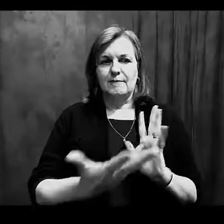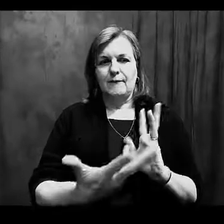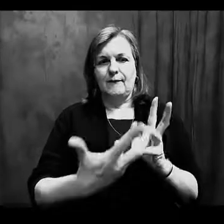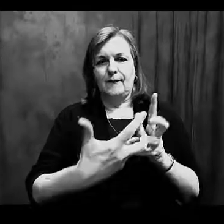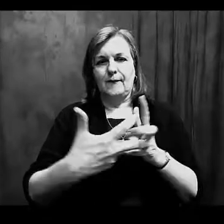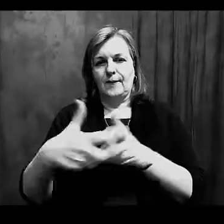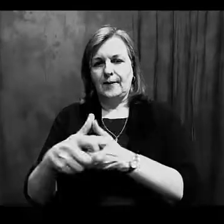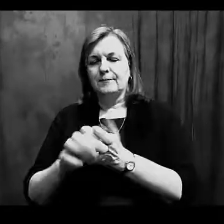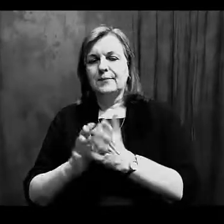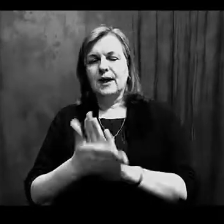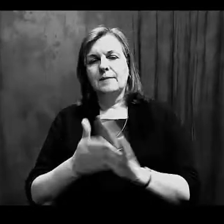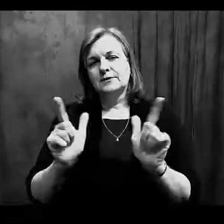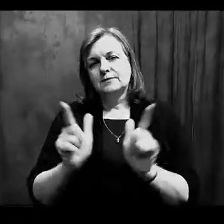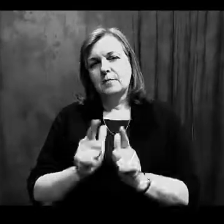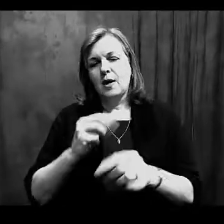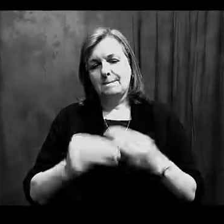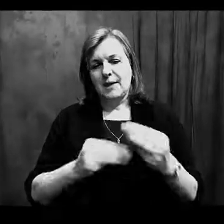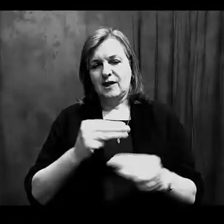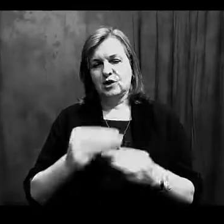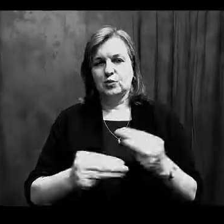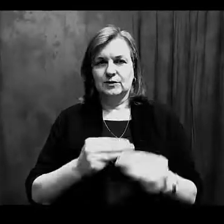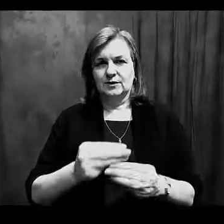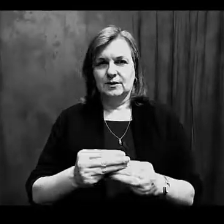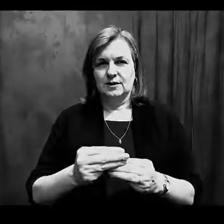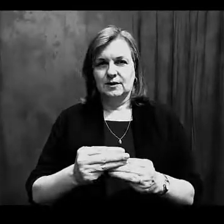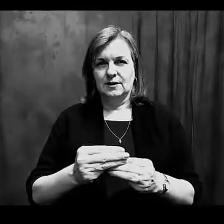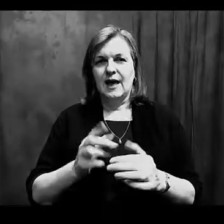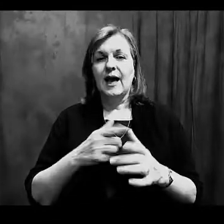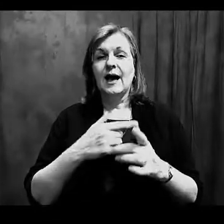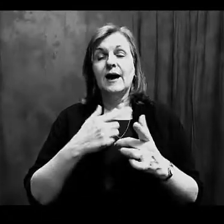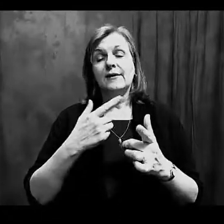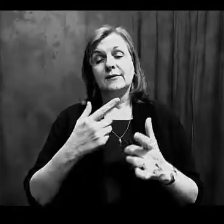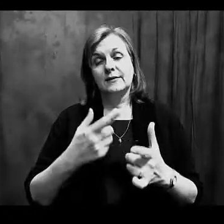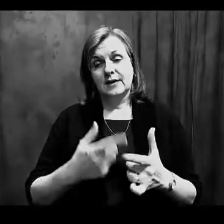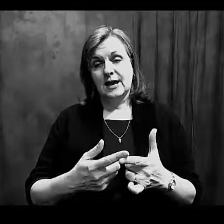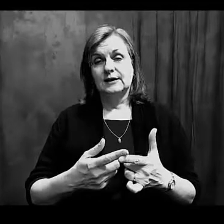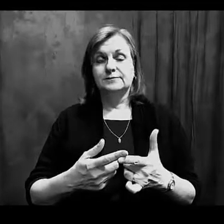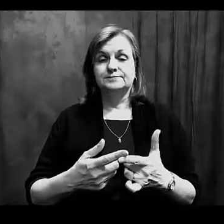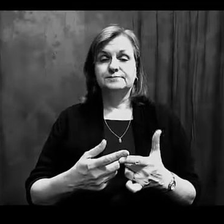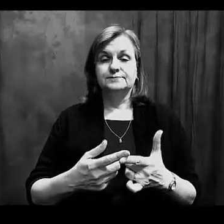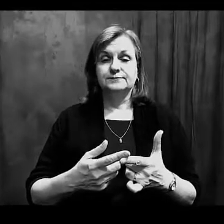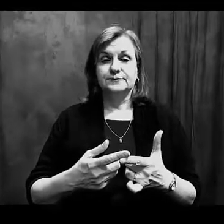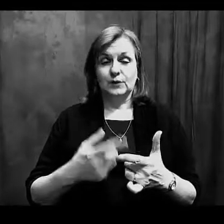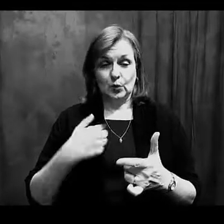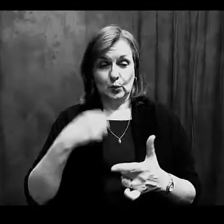in the com small molecules for us to actually really get a sense of